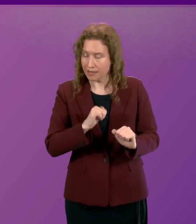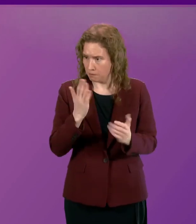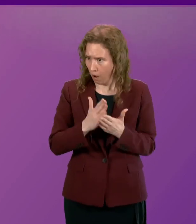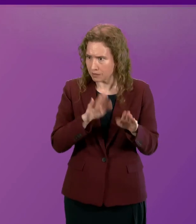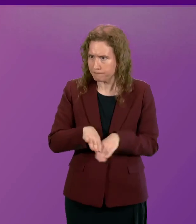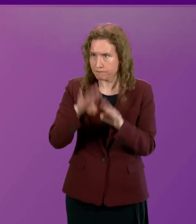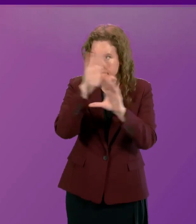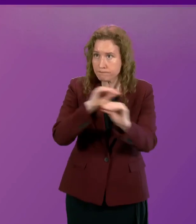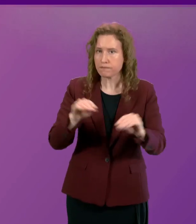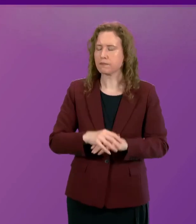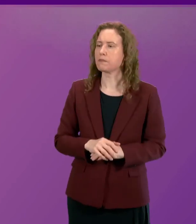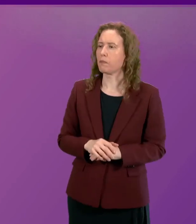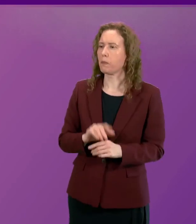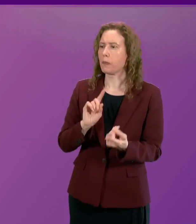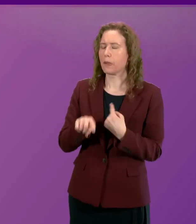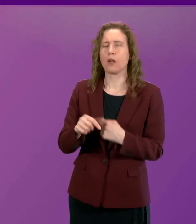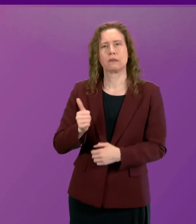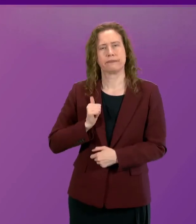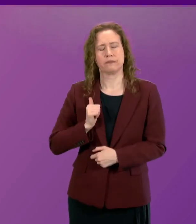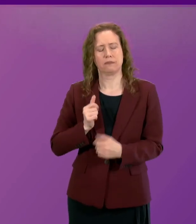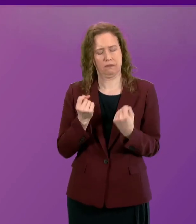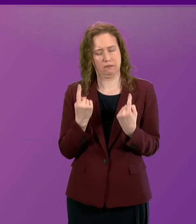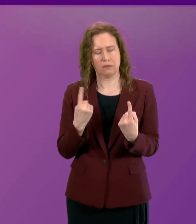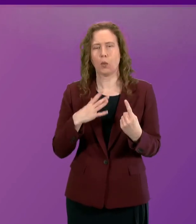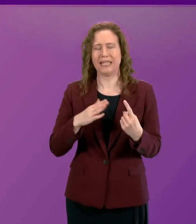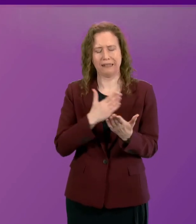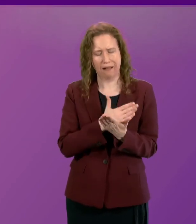We recognise the importance of transparent and regular communication with patients,